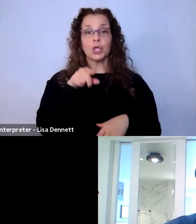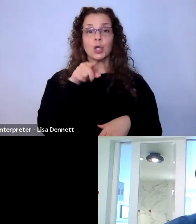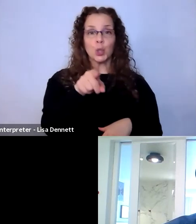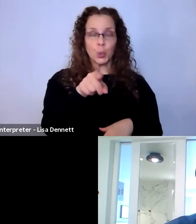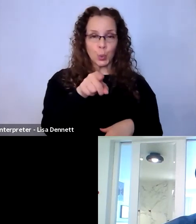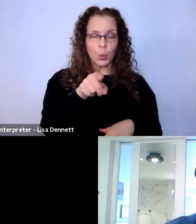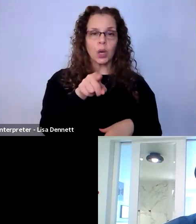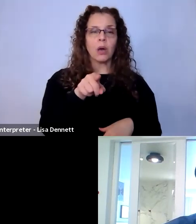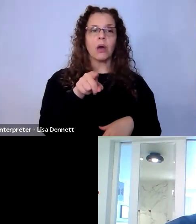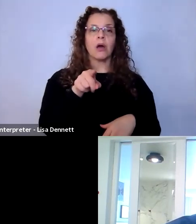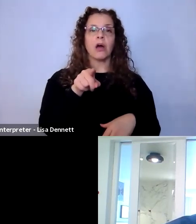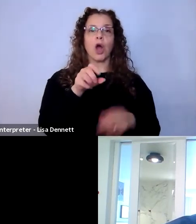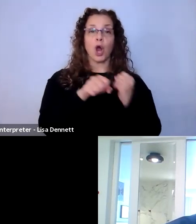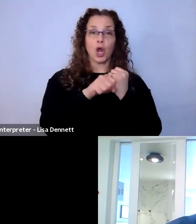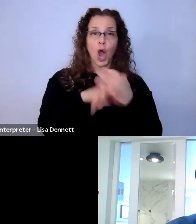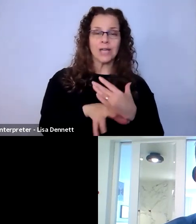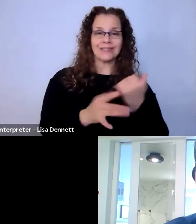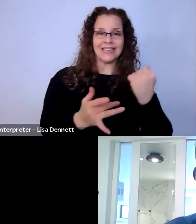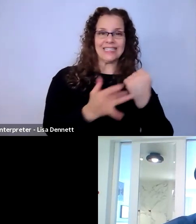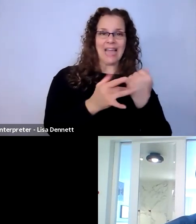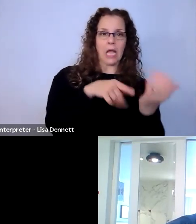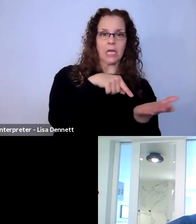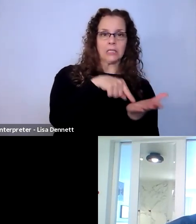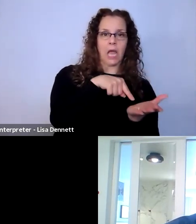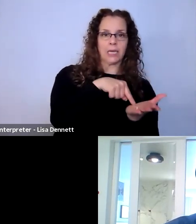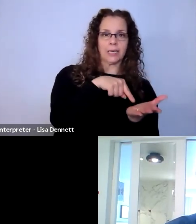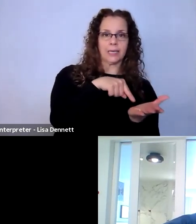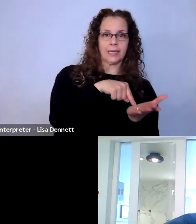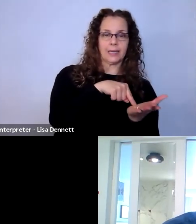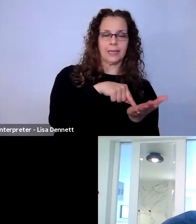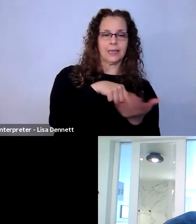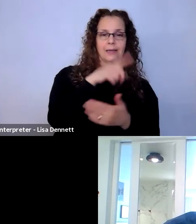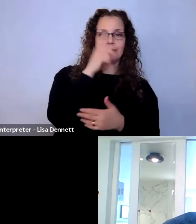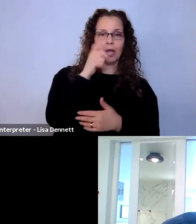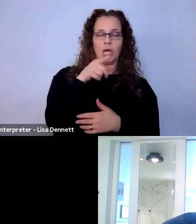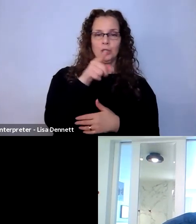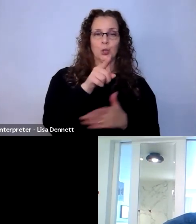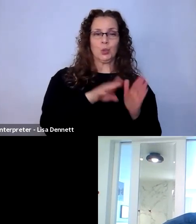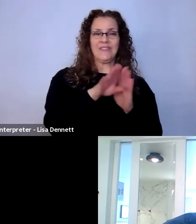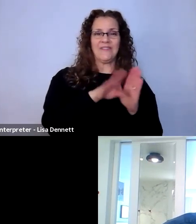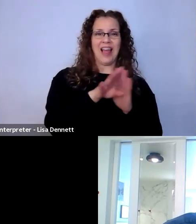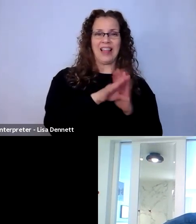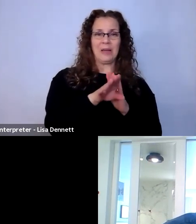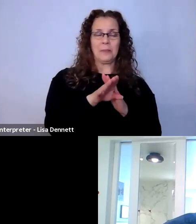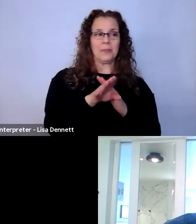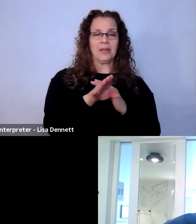you work for an agency or your company if you're in house design develop. you're introducing that tech debt that's going to need to be cleaned